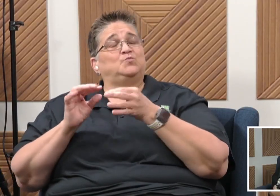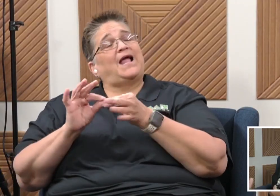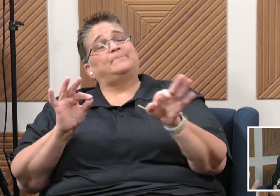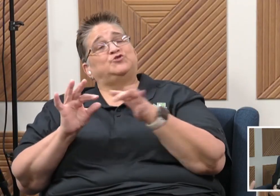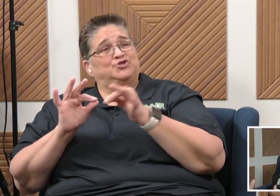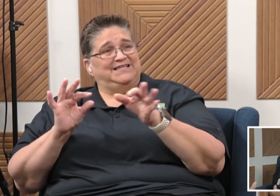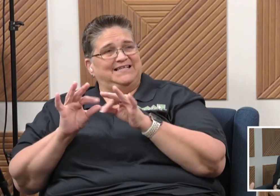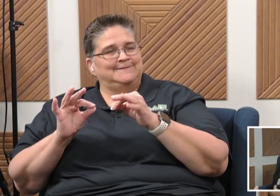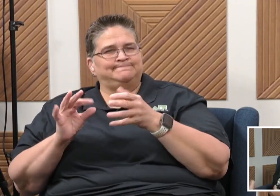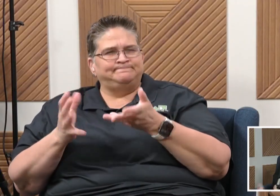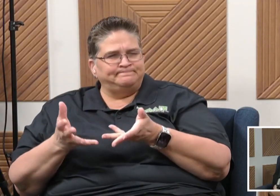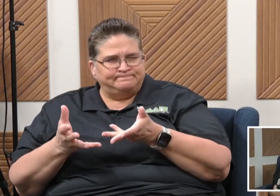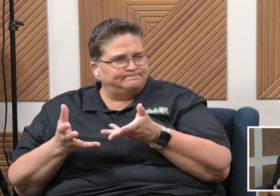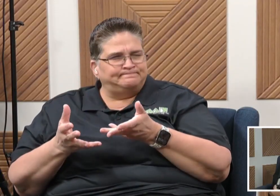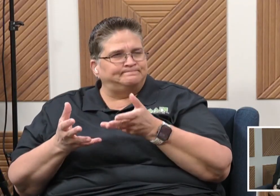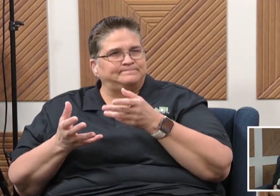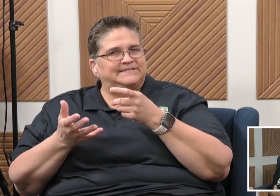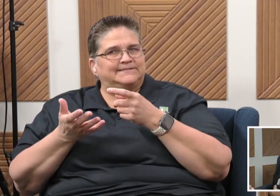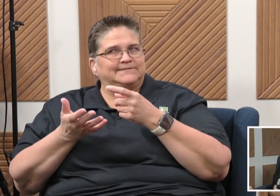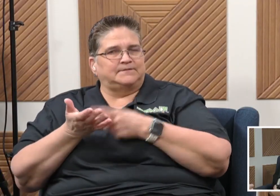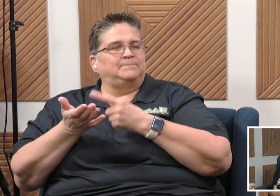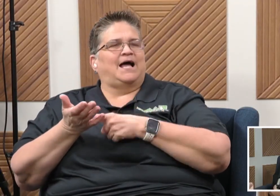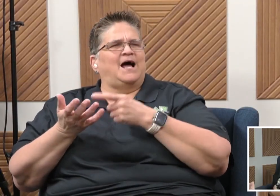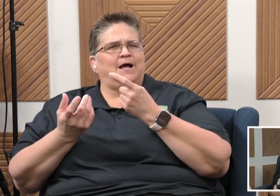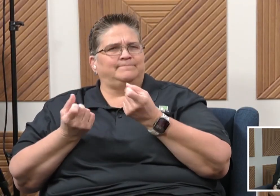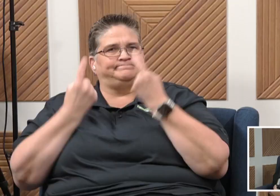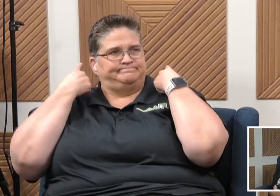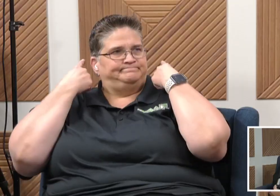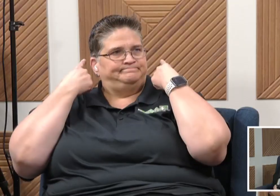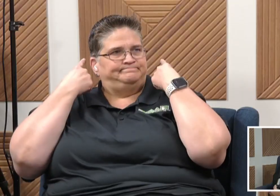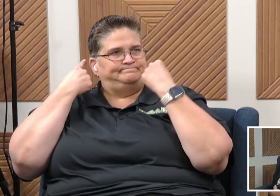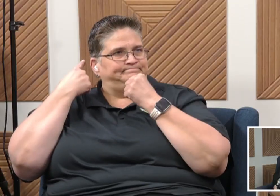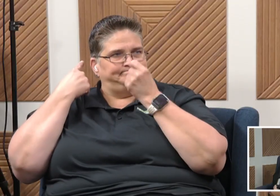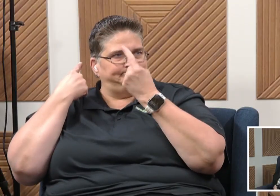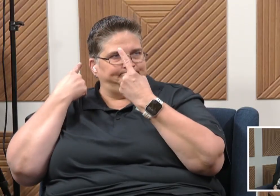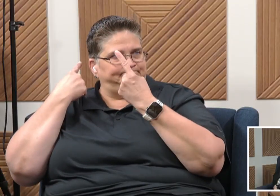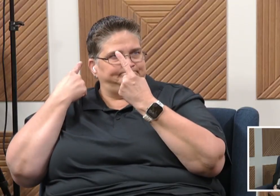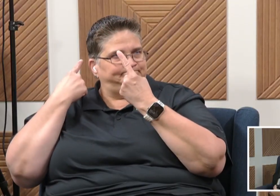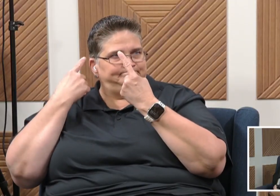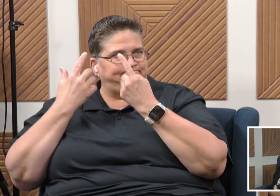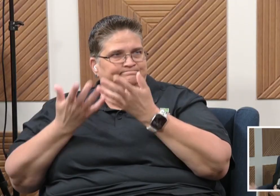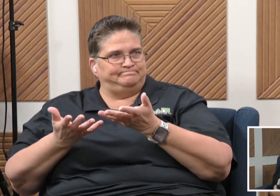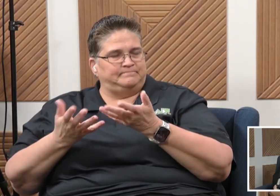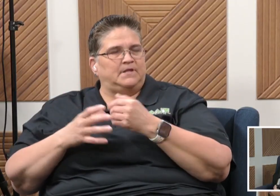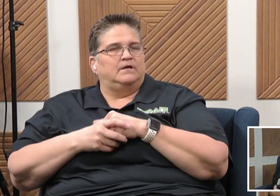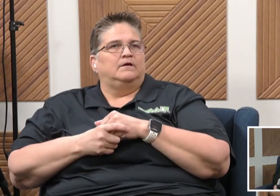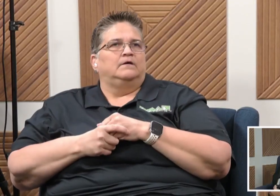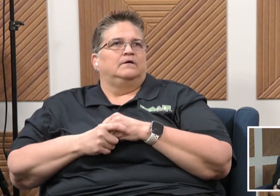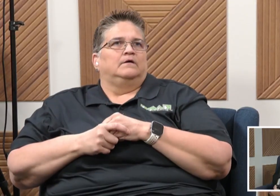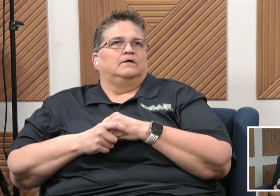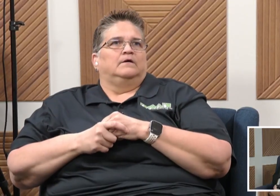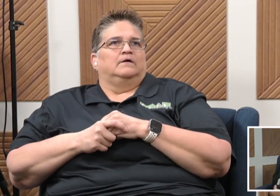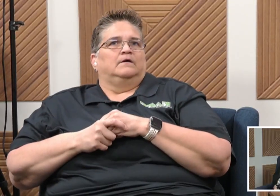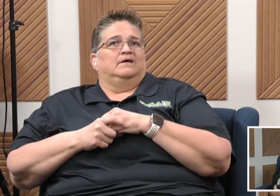So whenever it comes to captioning, sometimes it just completely goes over your head, and you completely don't understand it.